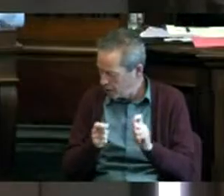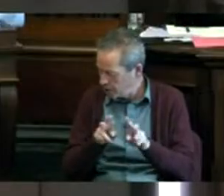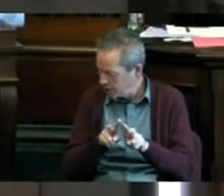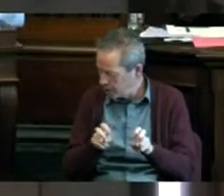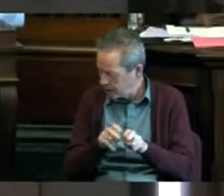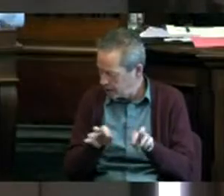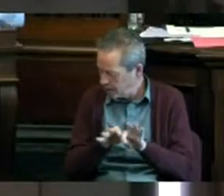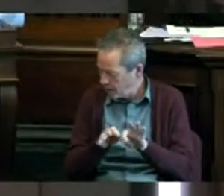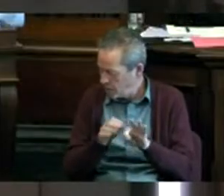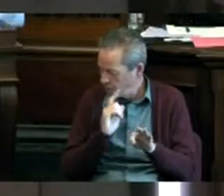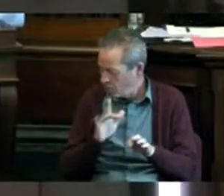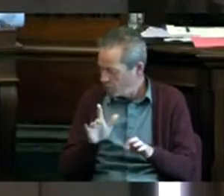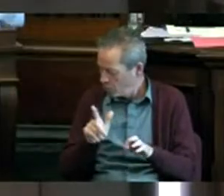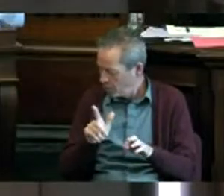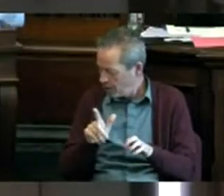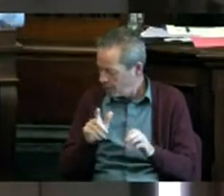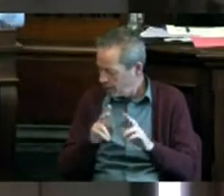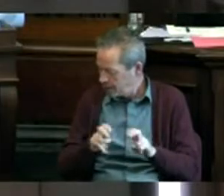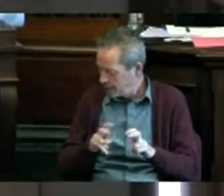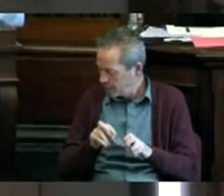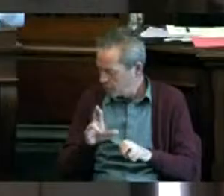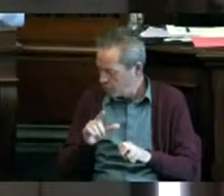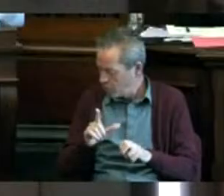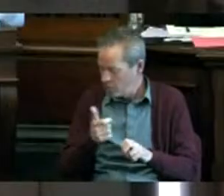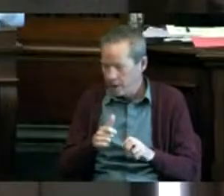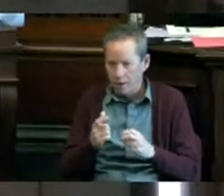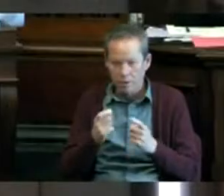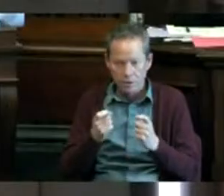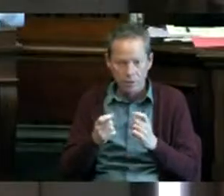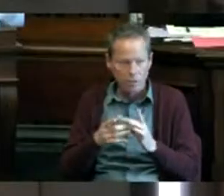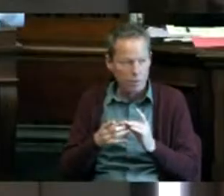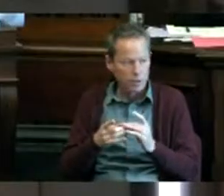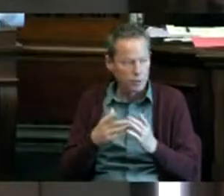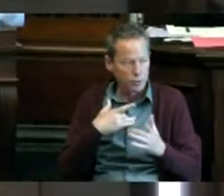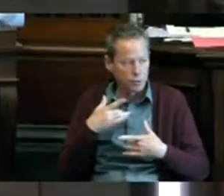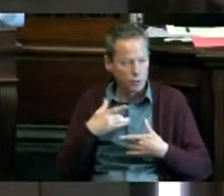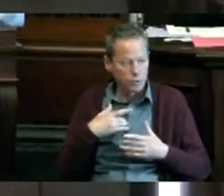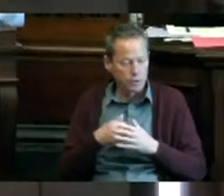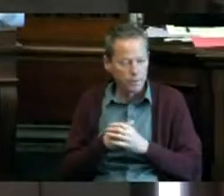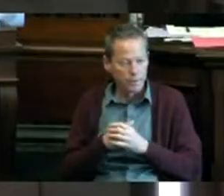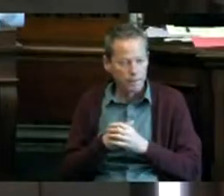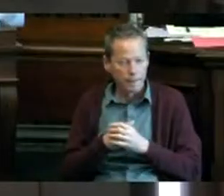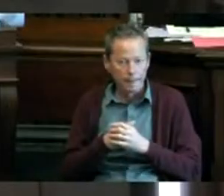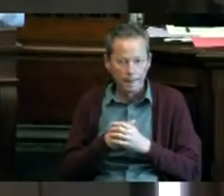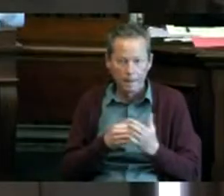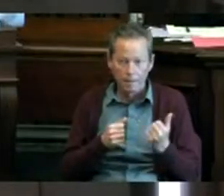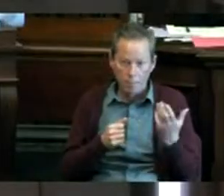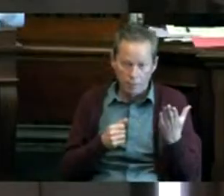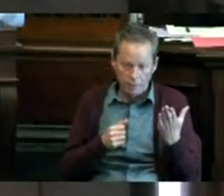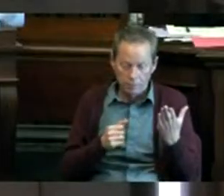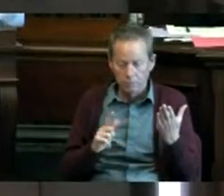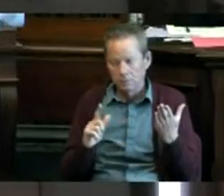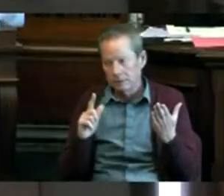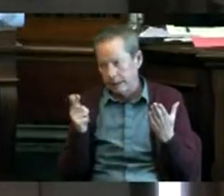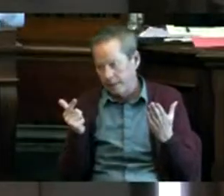Adjusted base proportions. Assessed roll assessed value and net changes in assessed value for the 2025 assessment roll.